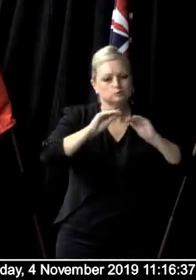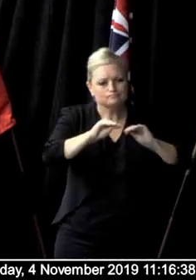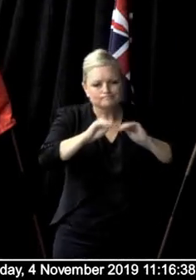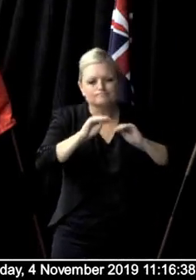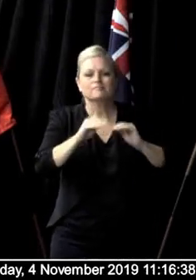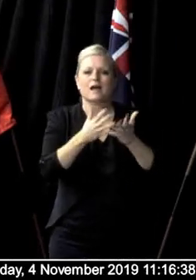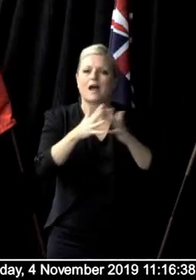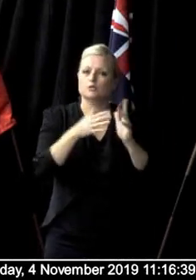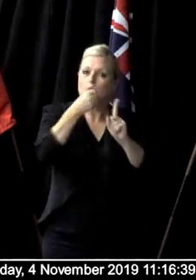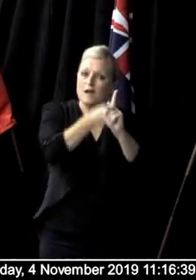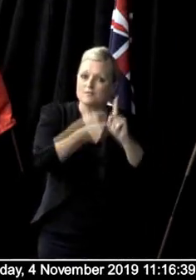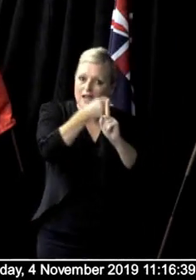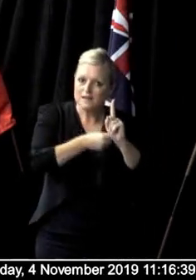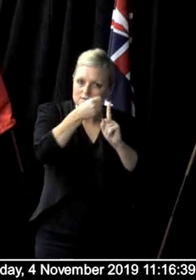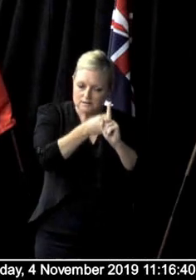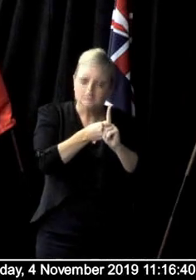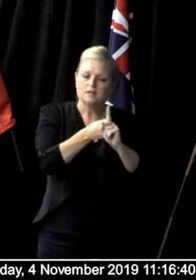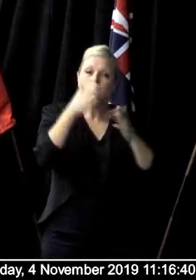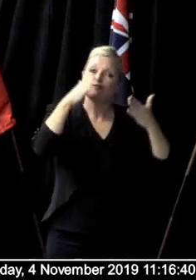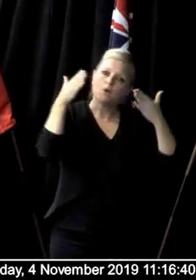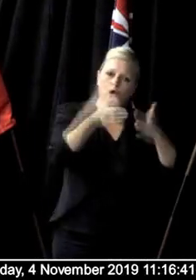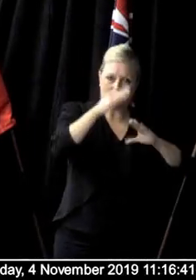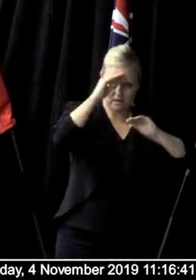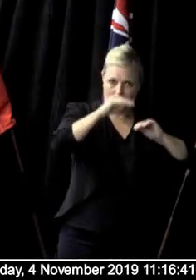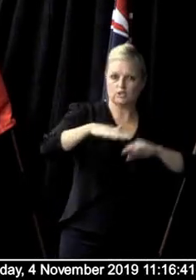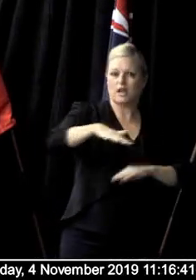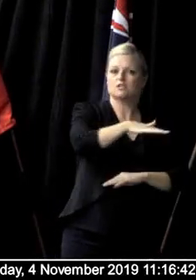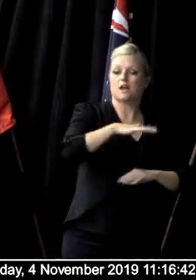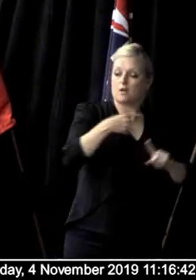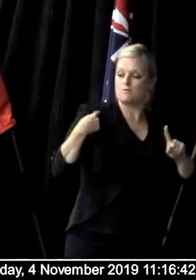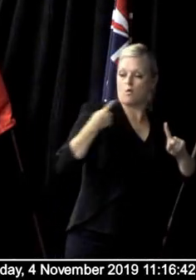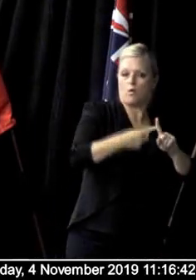has been working specifically in the education space for the past seven years.